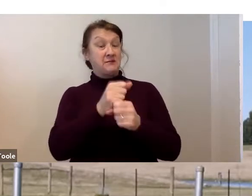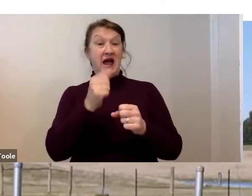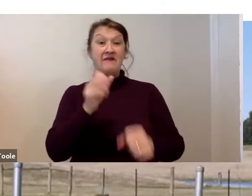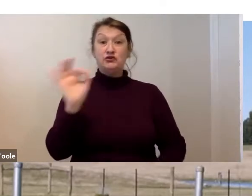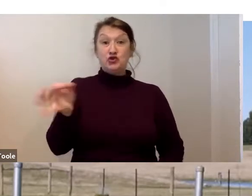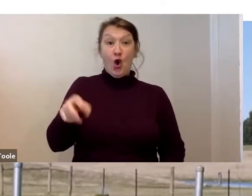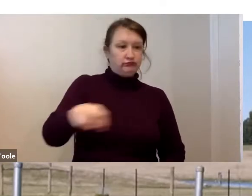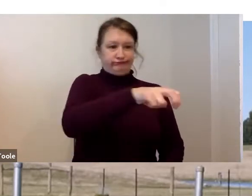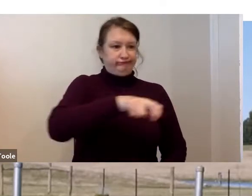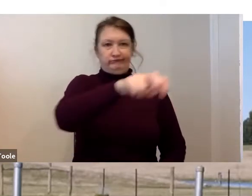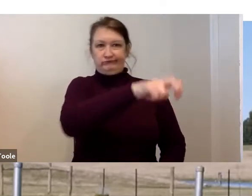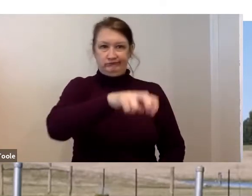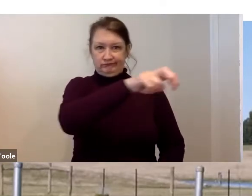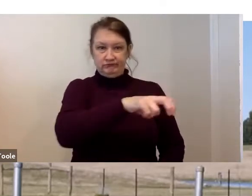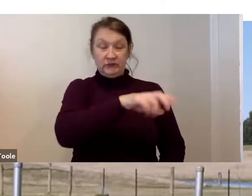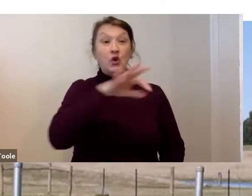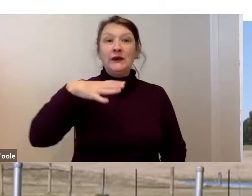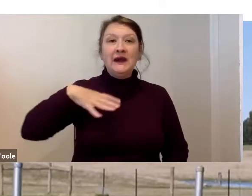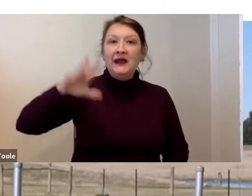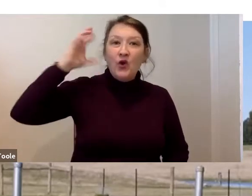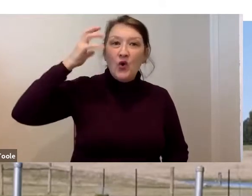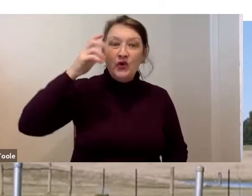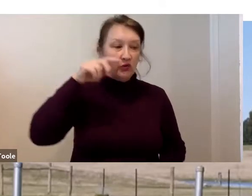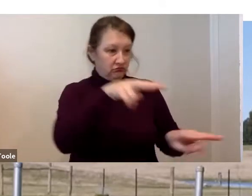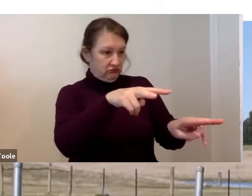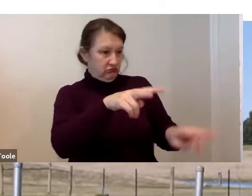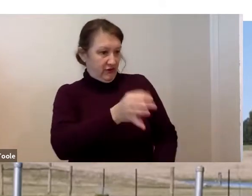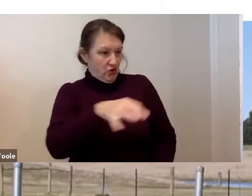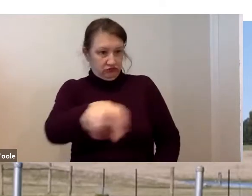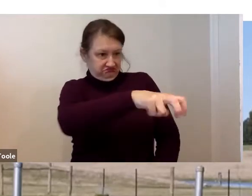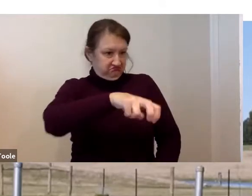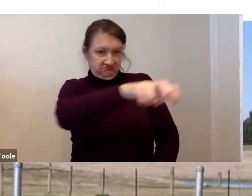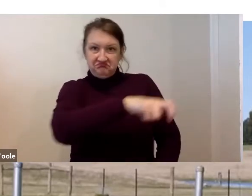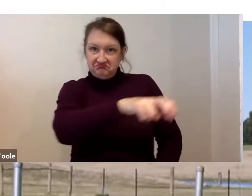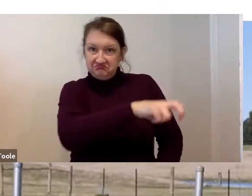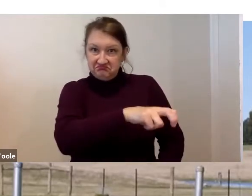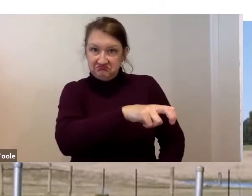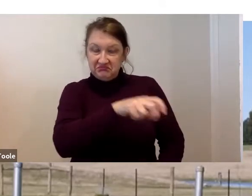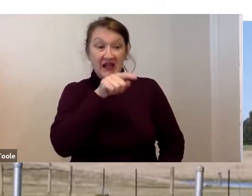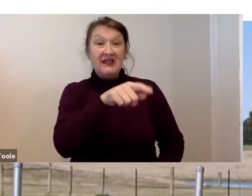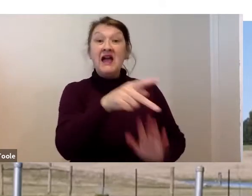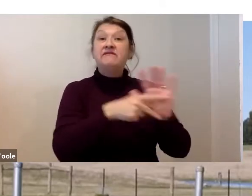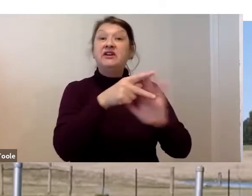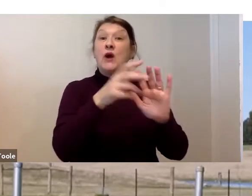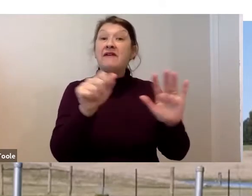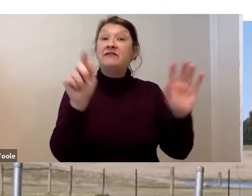audio because it is a dog running around I think this video there was just music on that part.